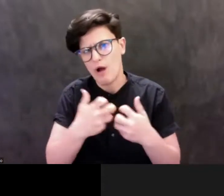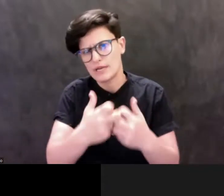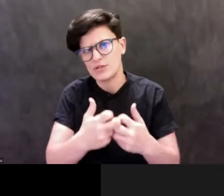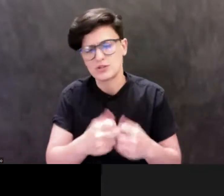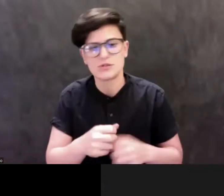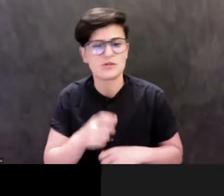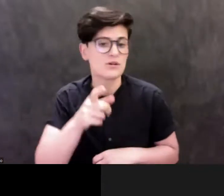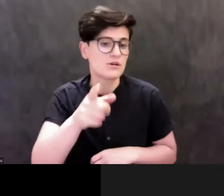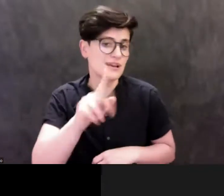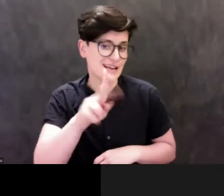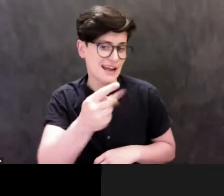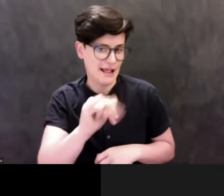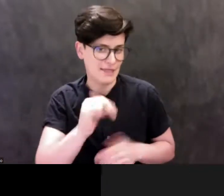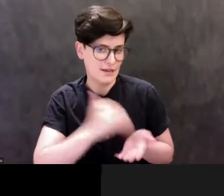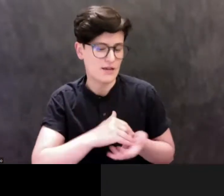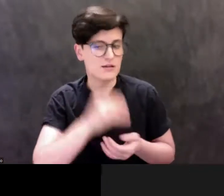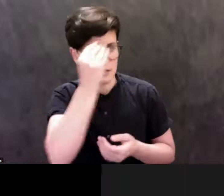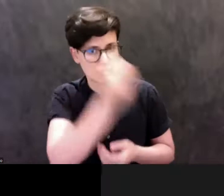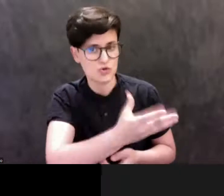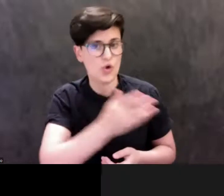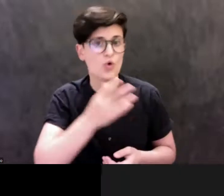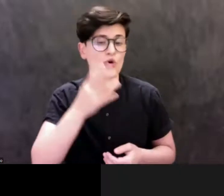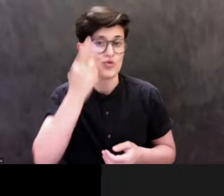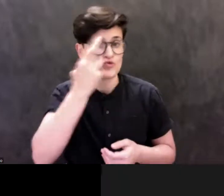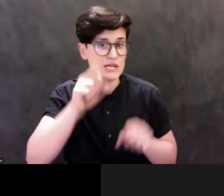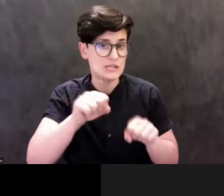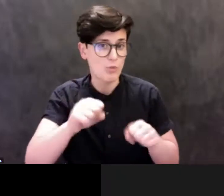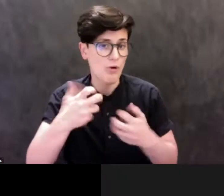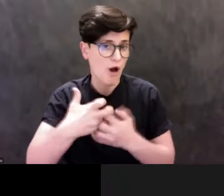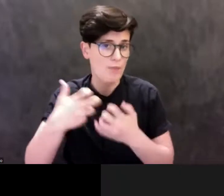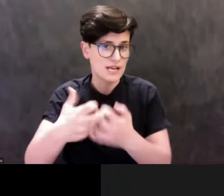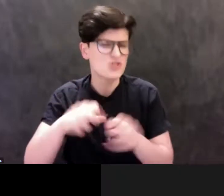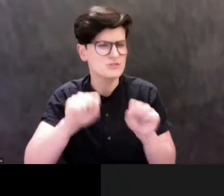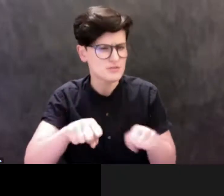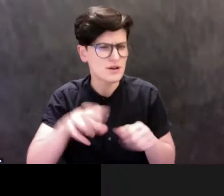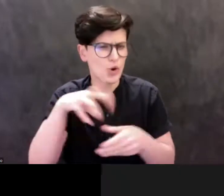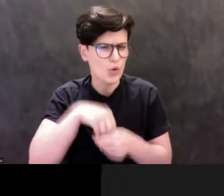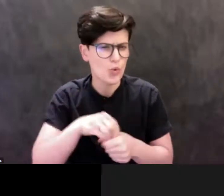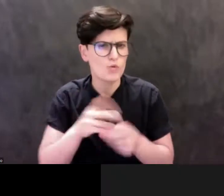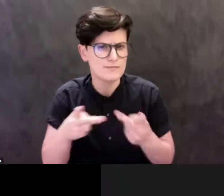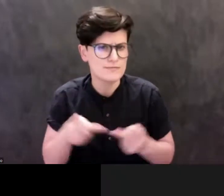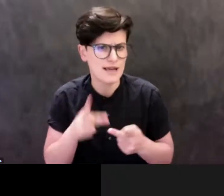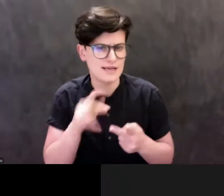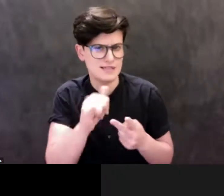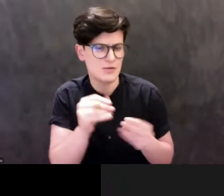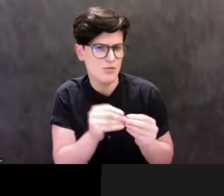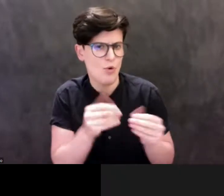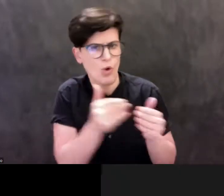A reasonable accommodation can include a space that is closer to your unit that is designated